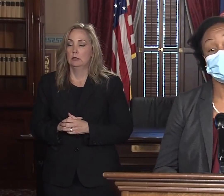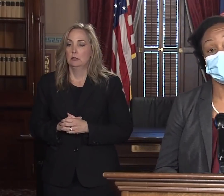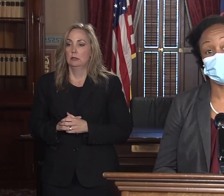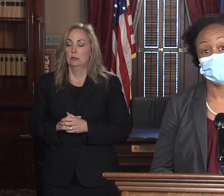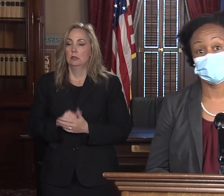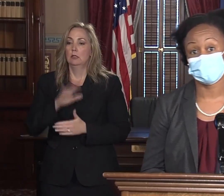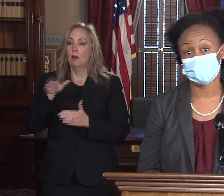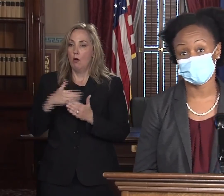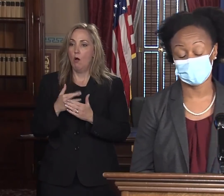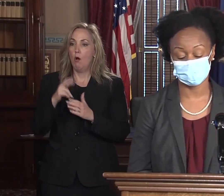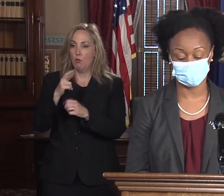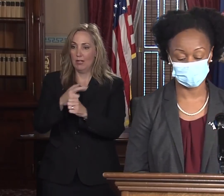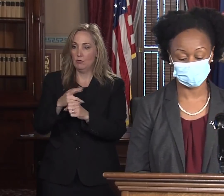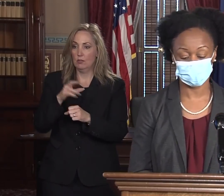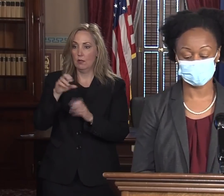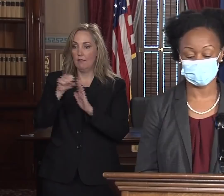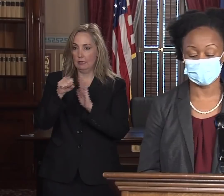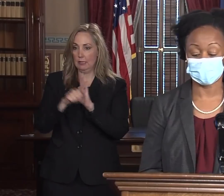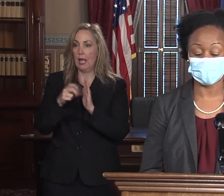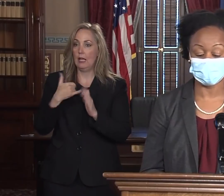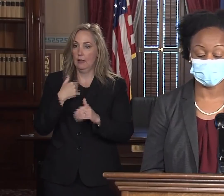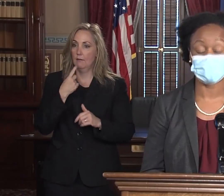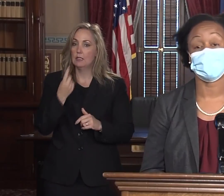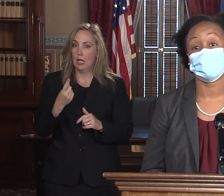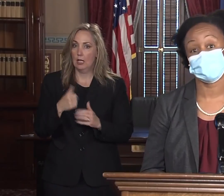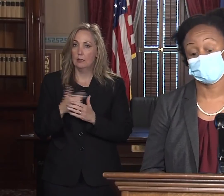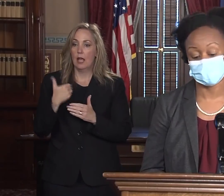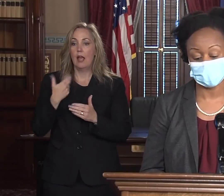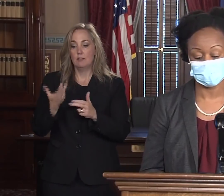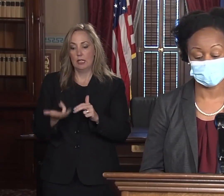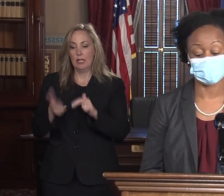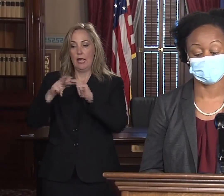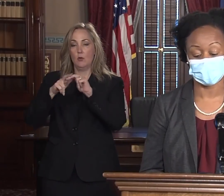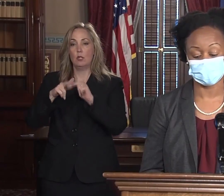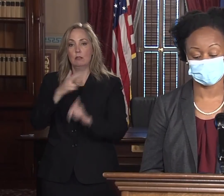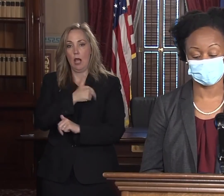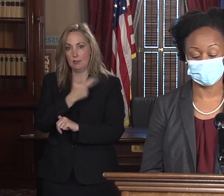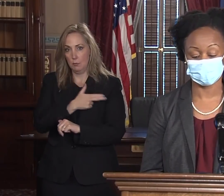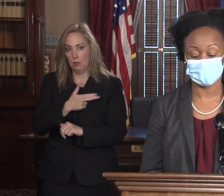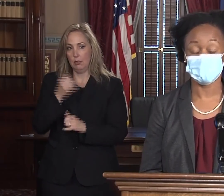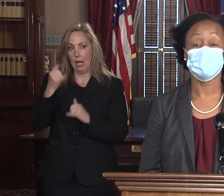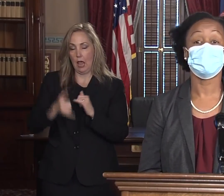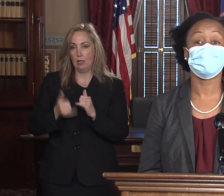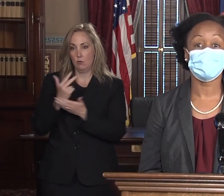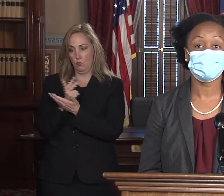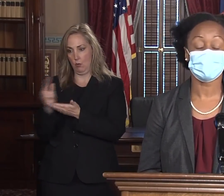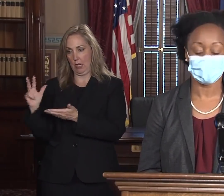TRAVERSE CITY REGION HAVE BEEN INCREASING OVER THE PAST TWO WEEKS. ALL REGIONS OF THE STATE AS THE GOVERNOR MENTIONED HAVE SEEN AN